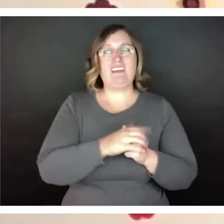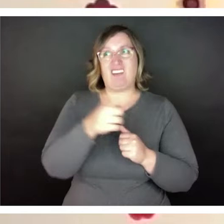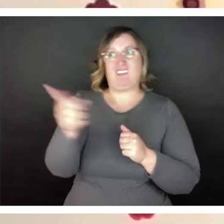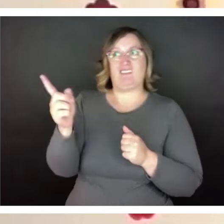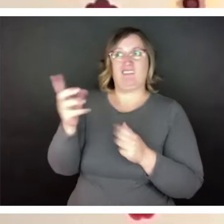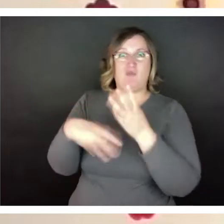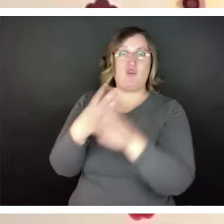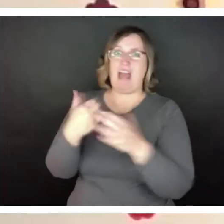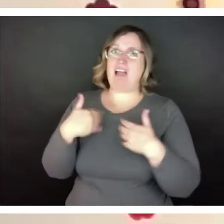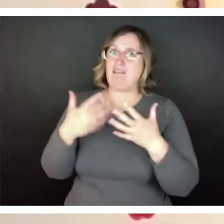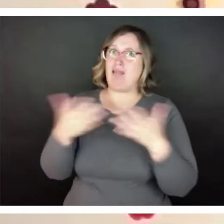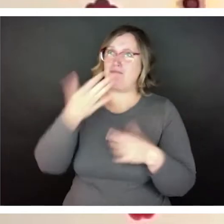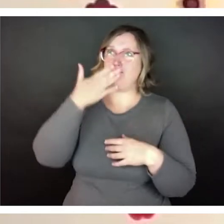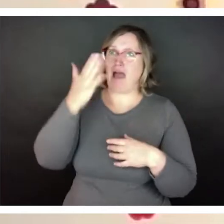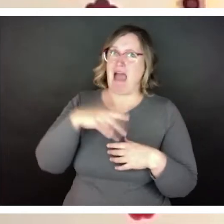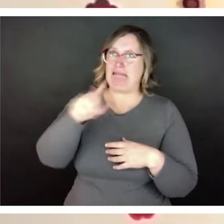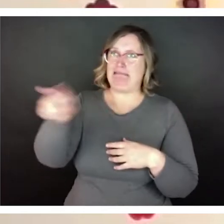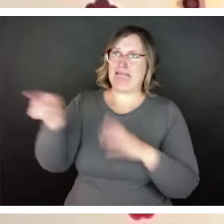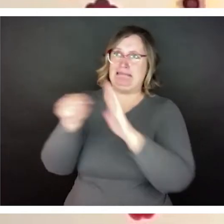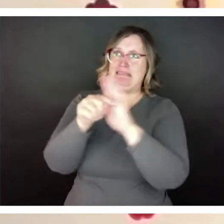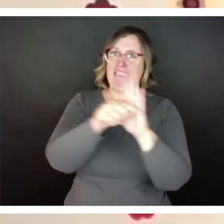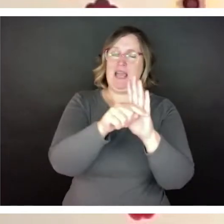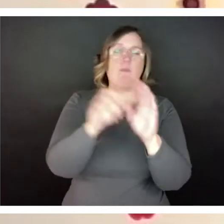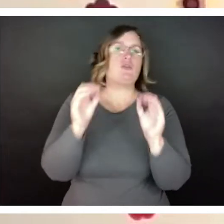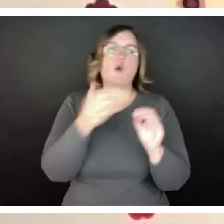And I have found no better relief in the joy of family